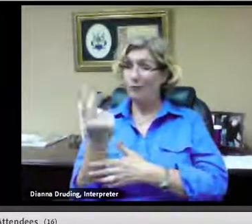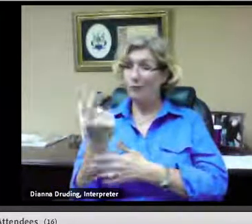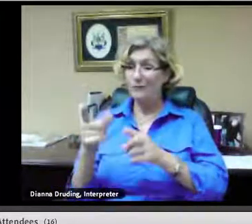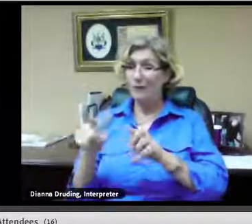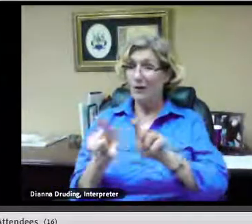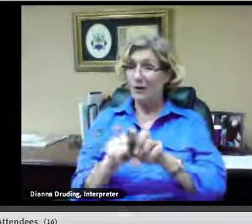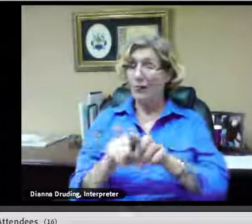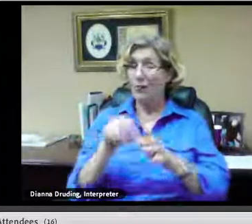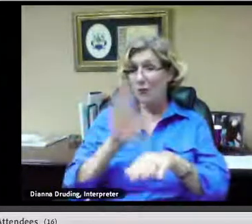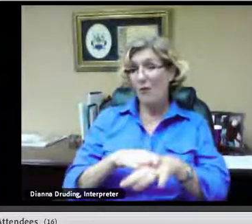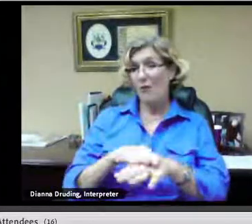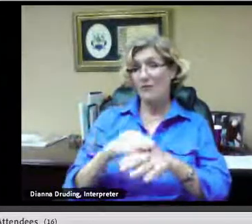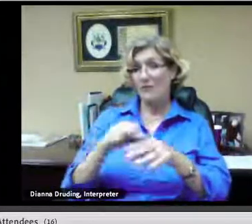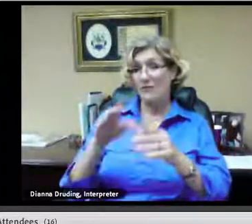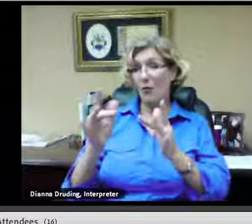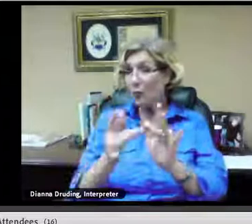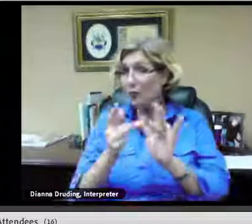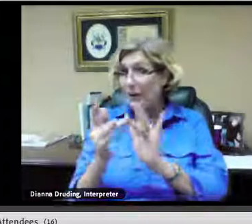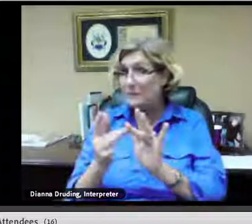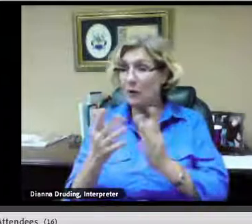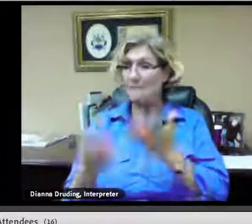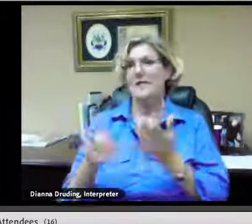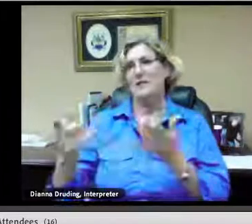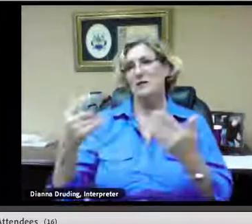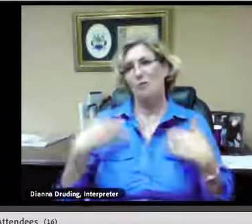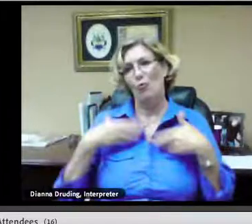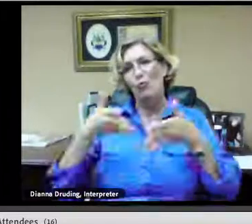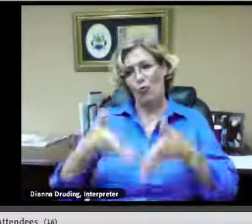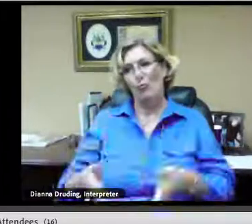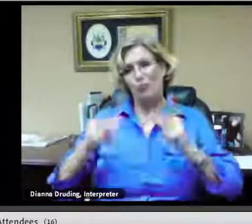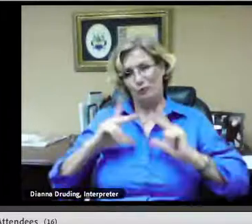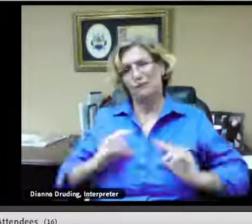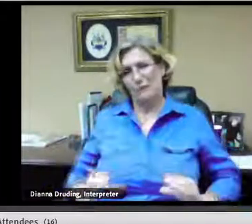some potential participants. Is the flyer readable?